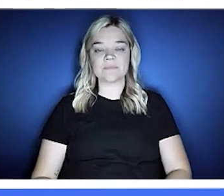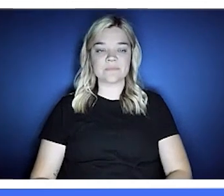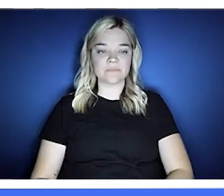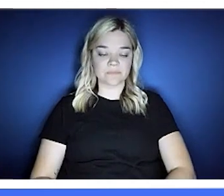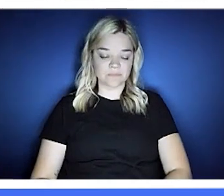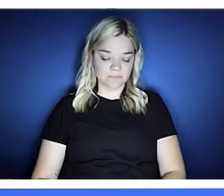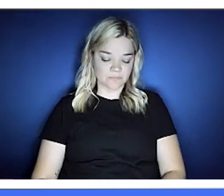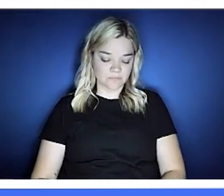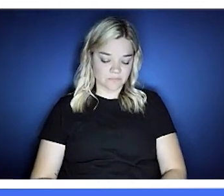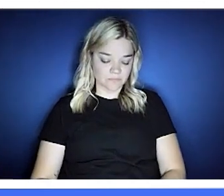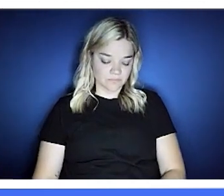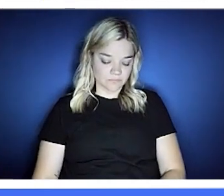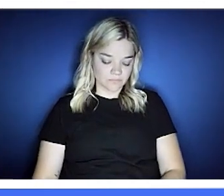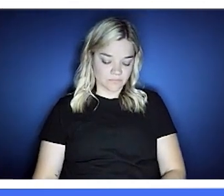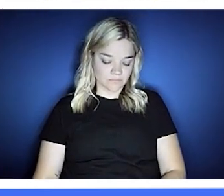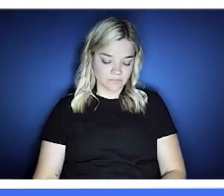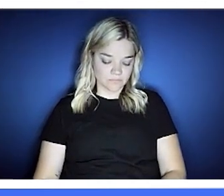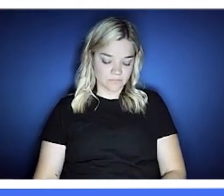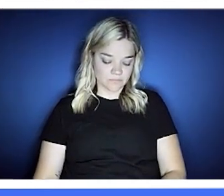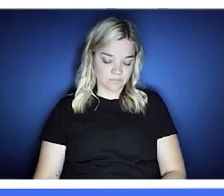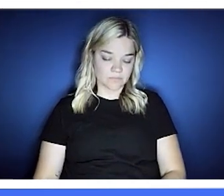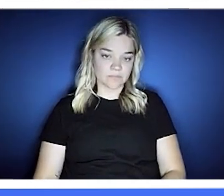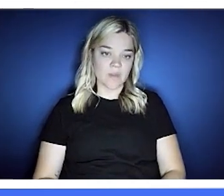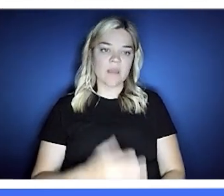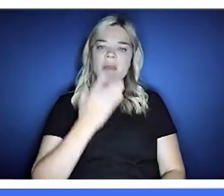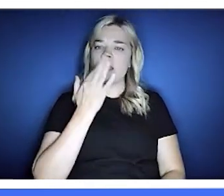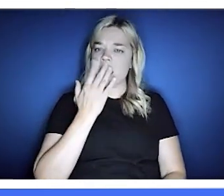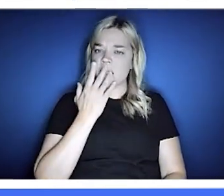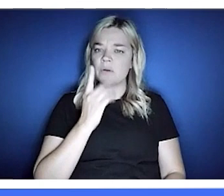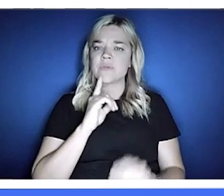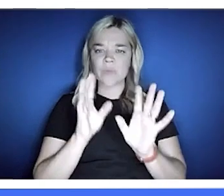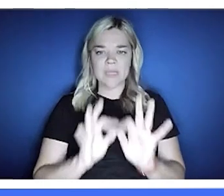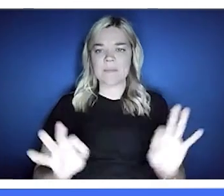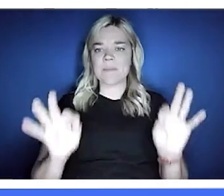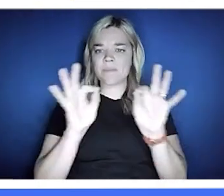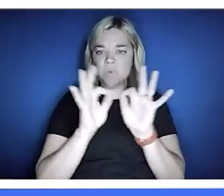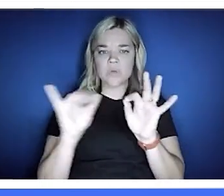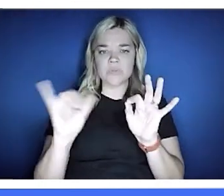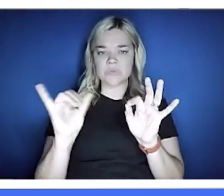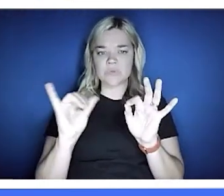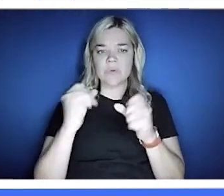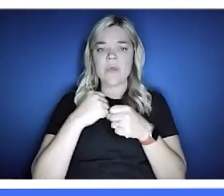As far as color, color is a really important one too. Making sure that we're using color in a way